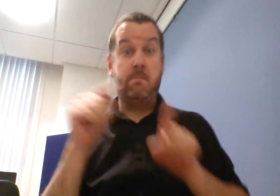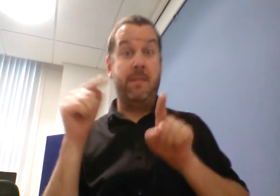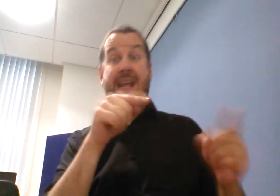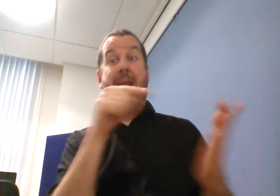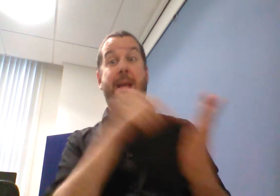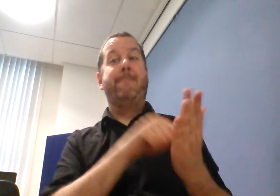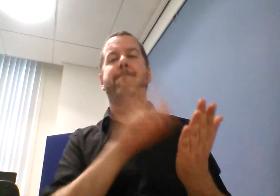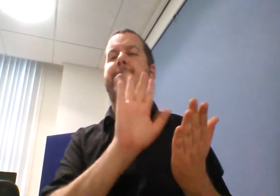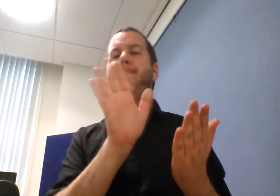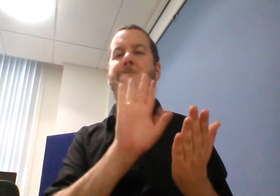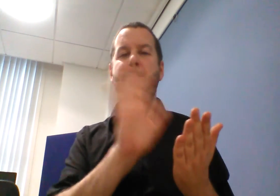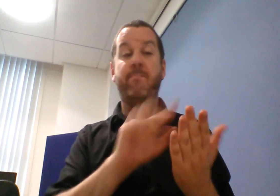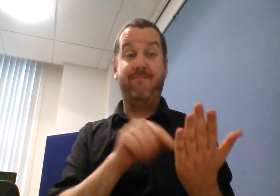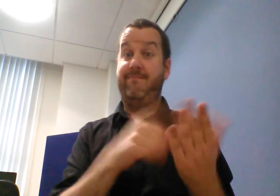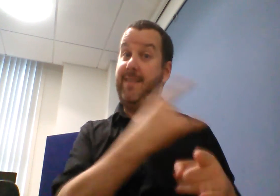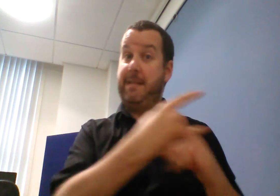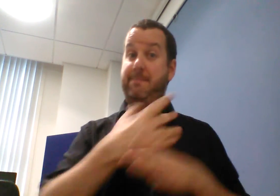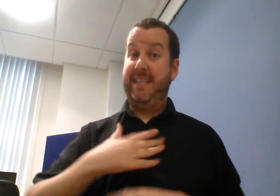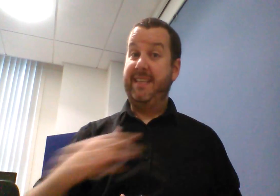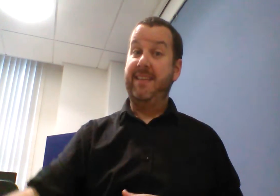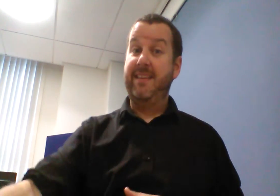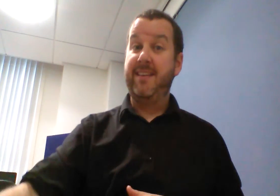I'm not blaming the script. Scripts do help me.